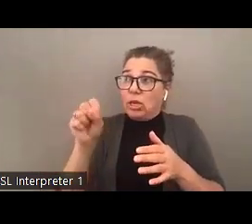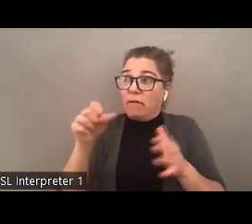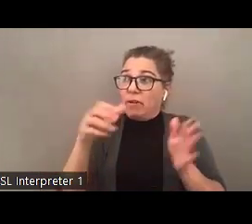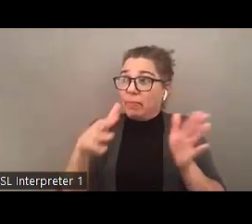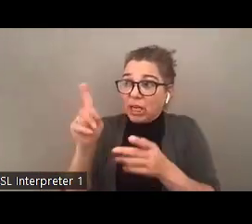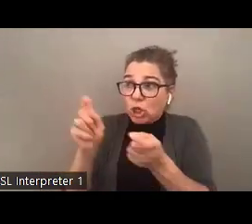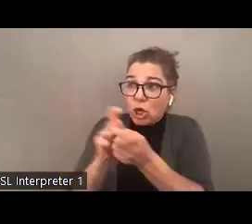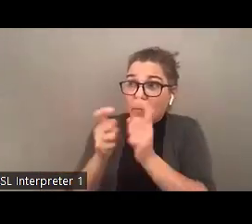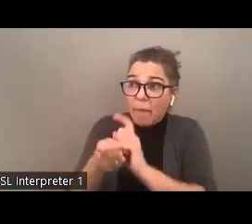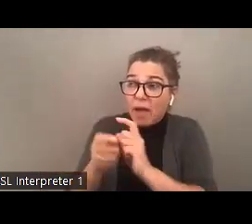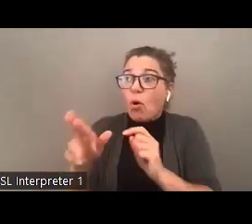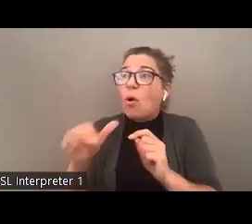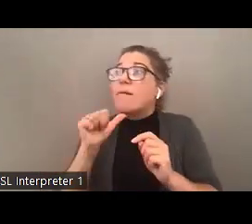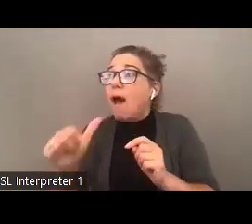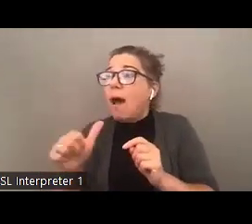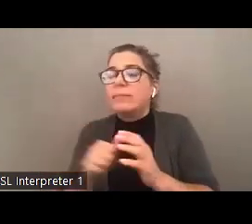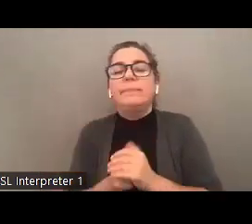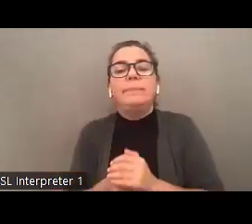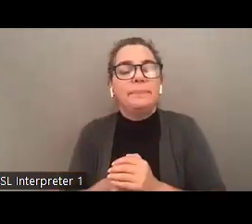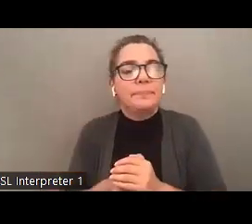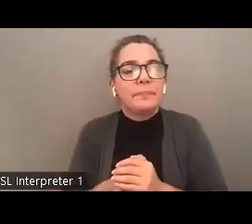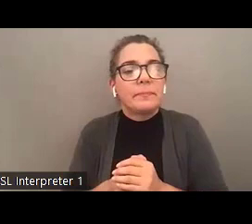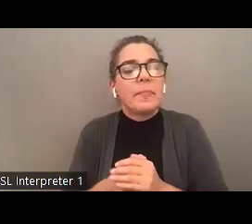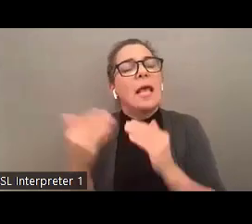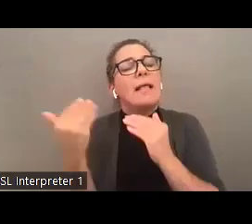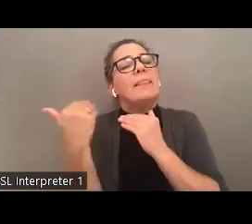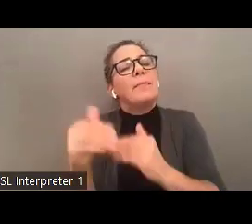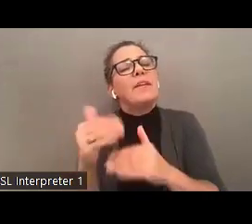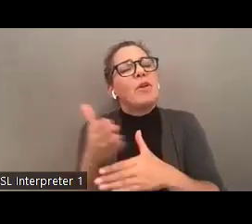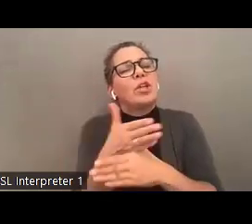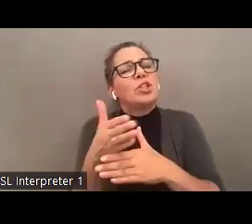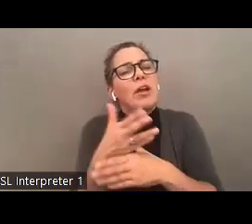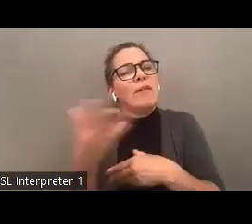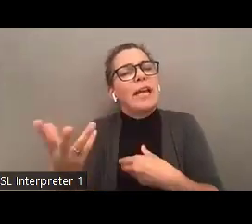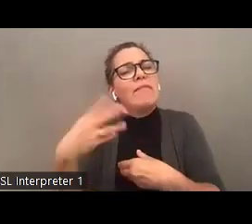Finally, I want to make the point that limitations on sharing that involve withholding data